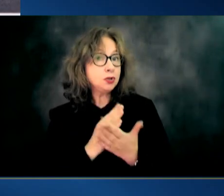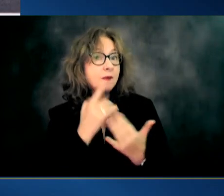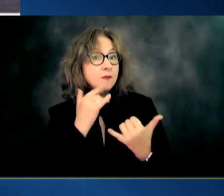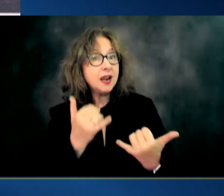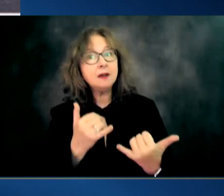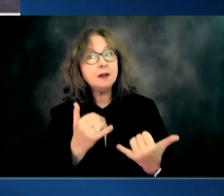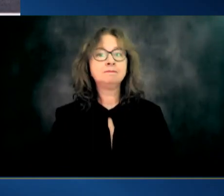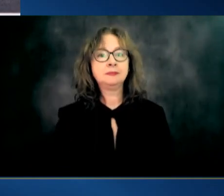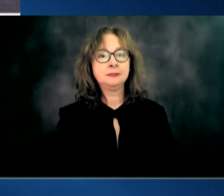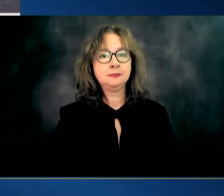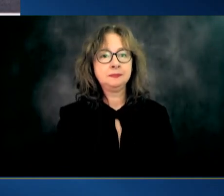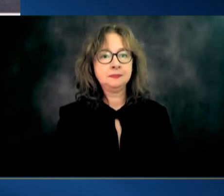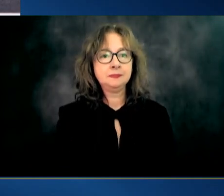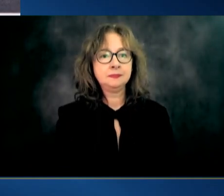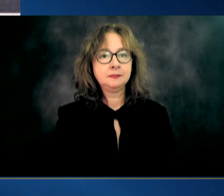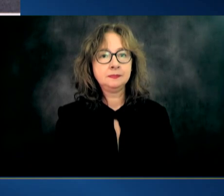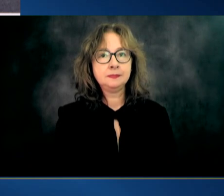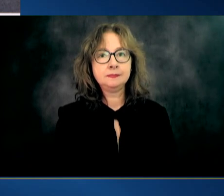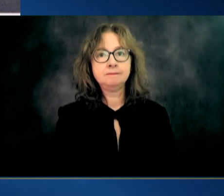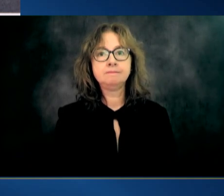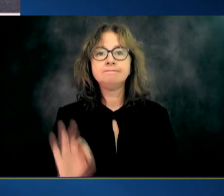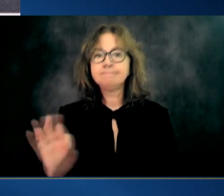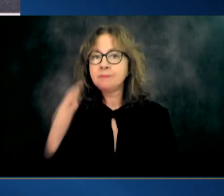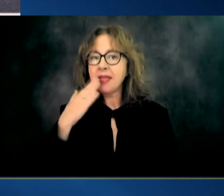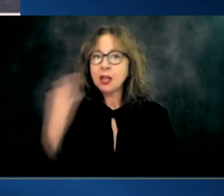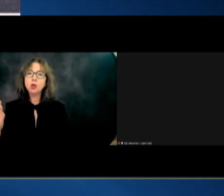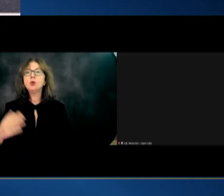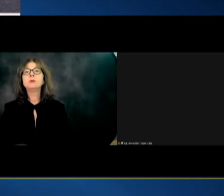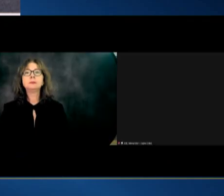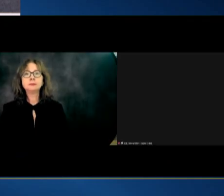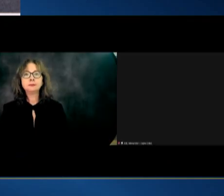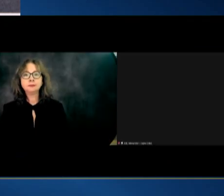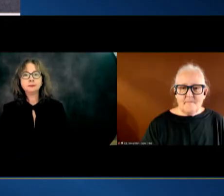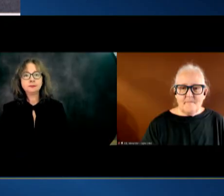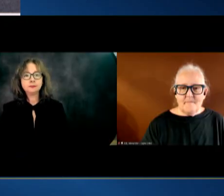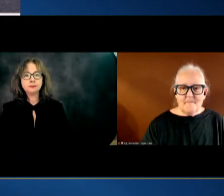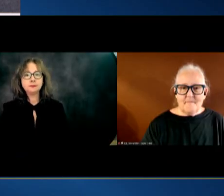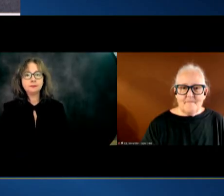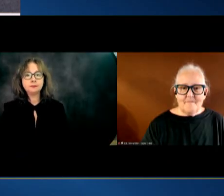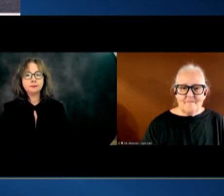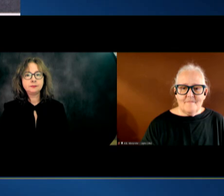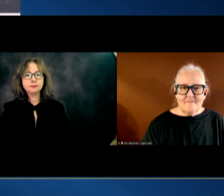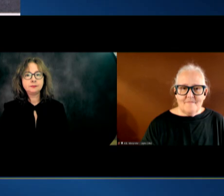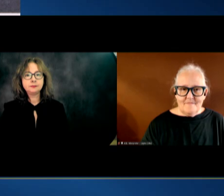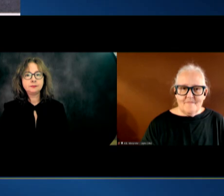Aditi Mallick: Thank you. Tristan.